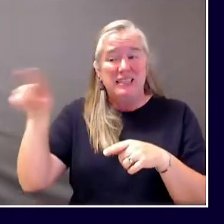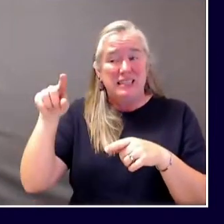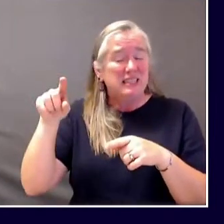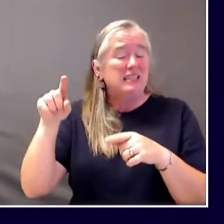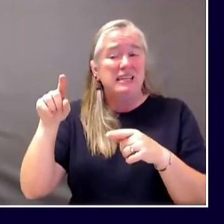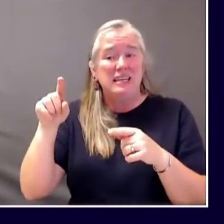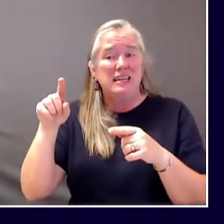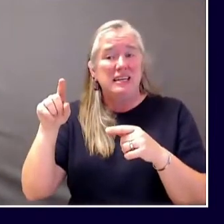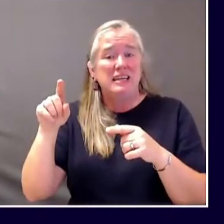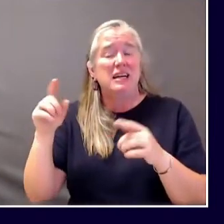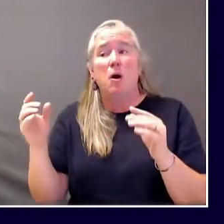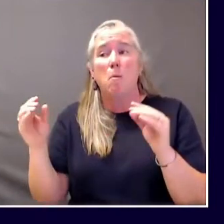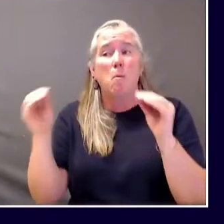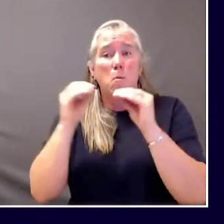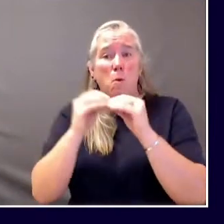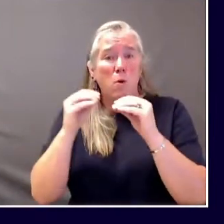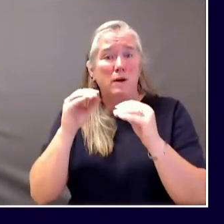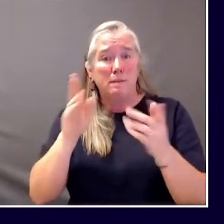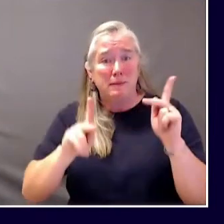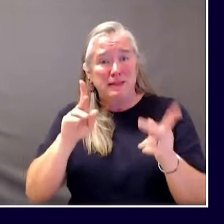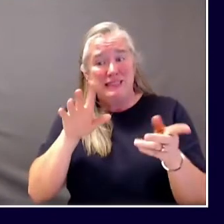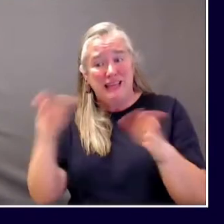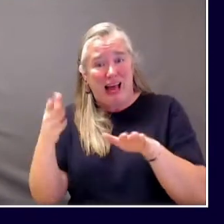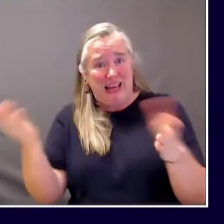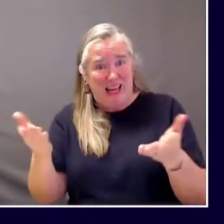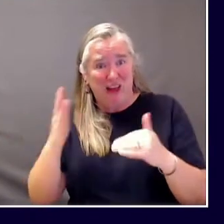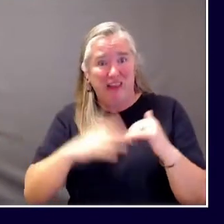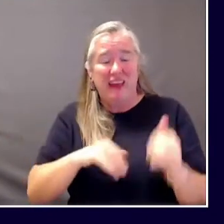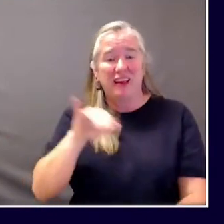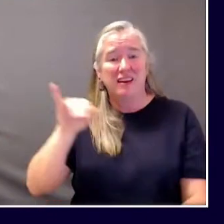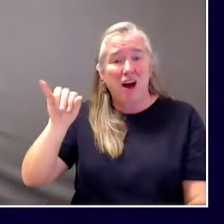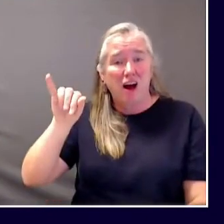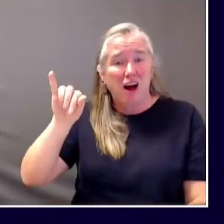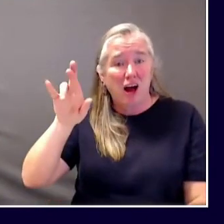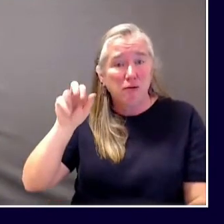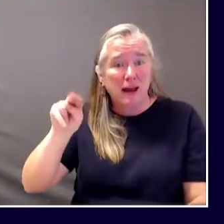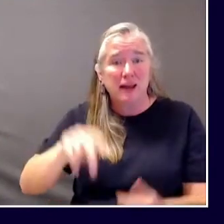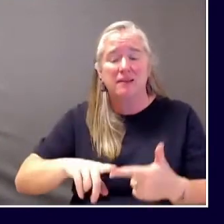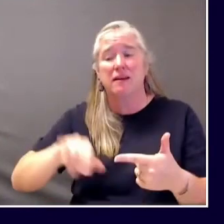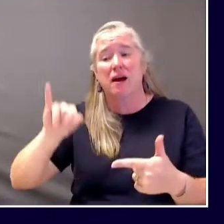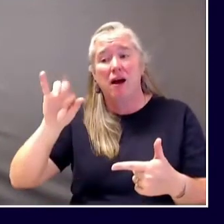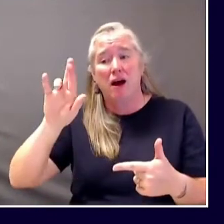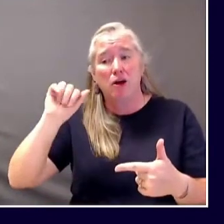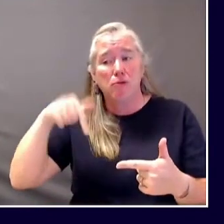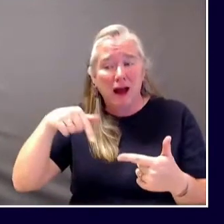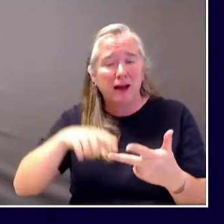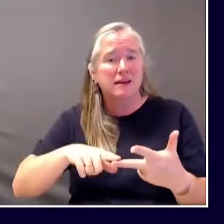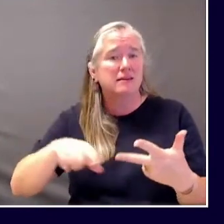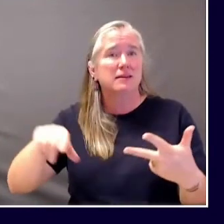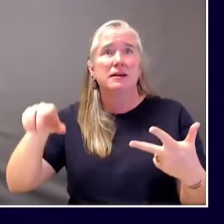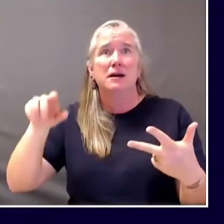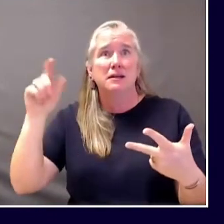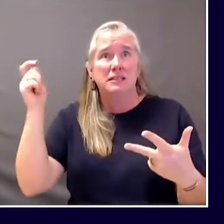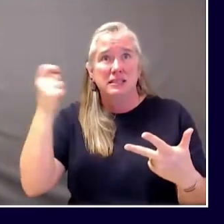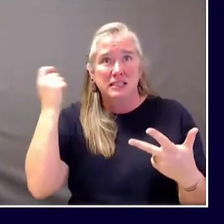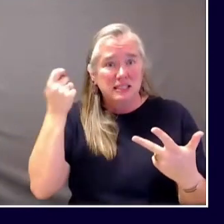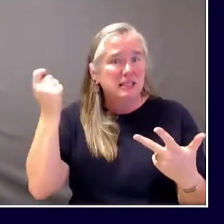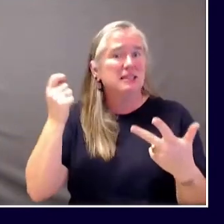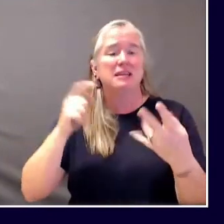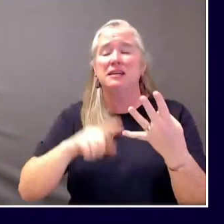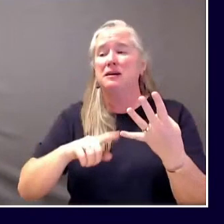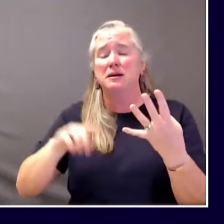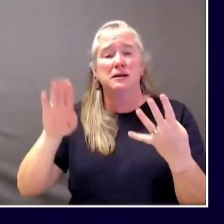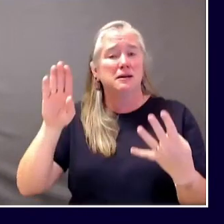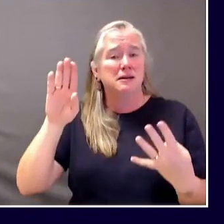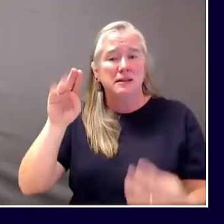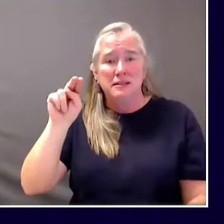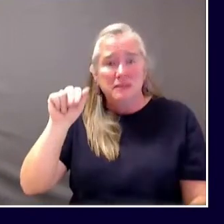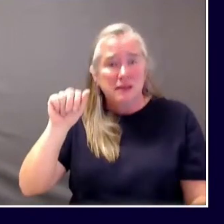than Iran Iraq